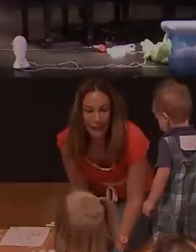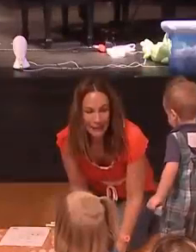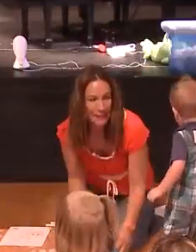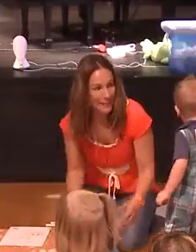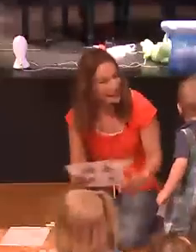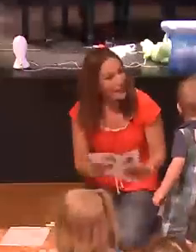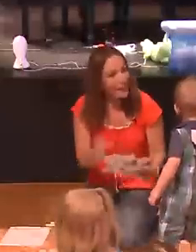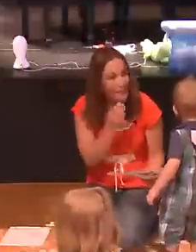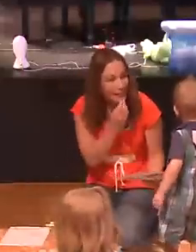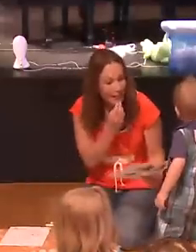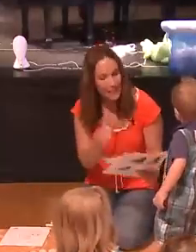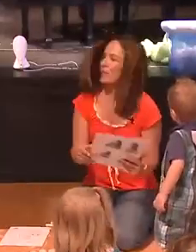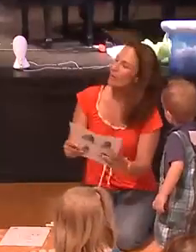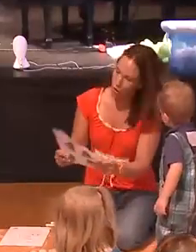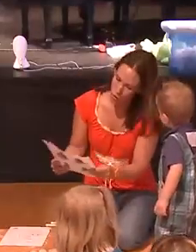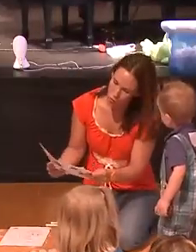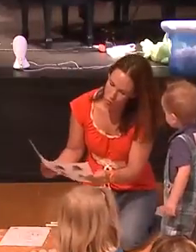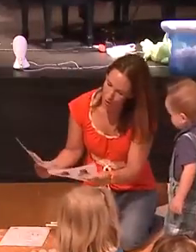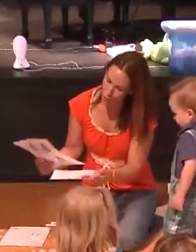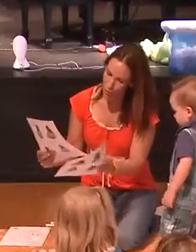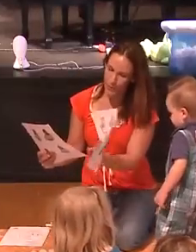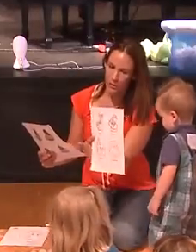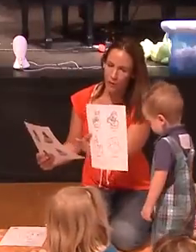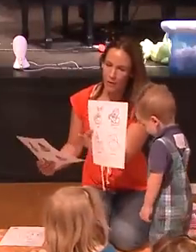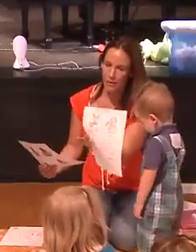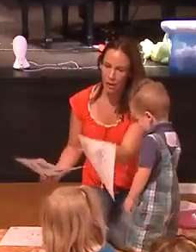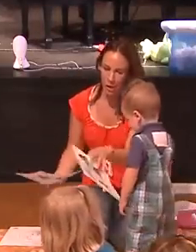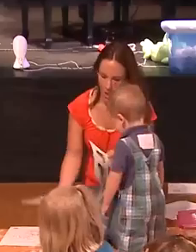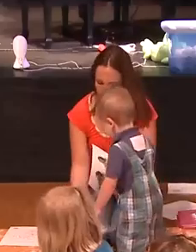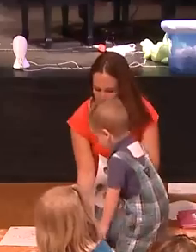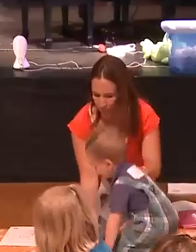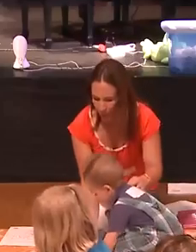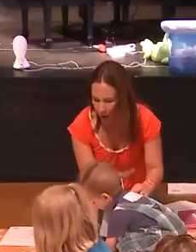EAT. Can you sign EAT? Then I'm going to show the grownups you've got --